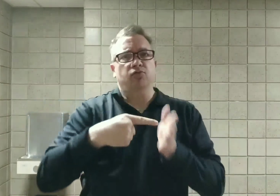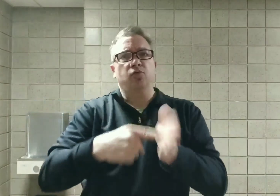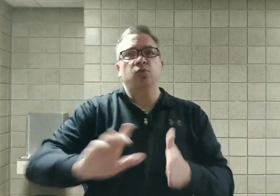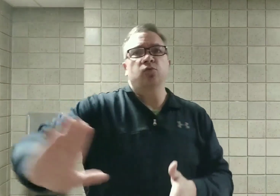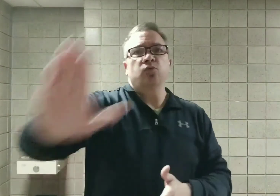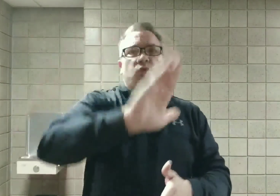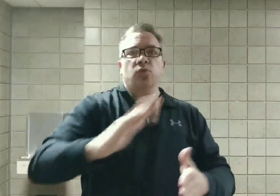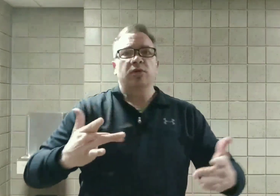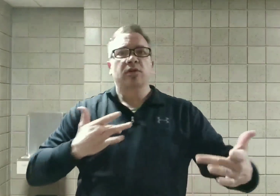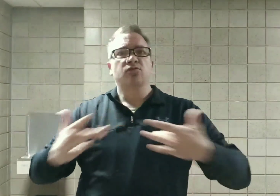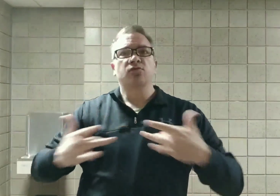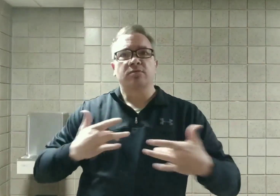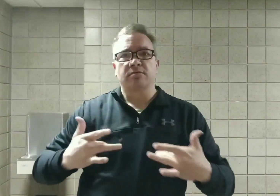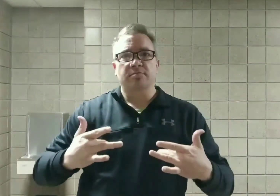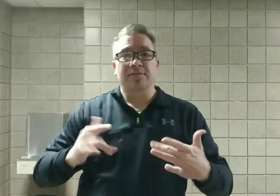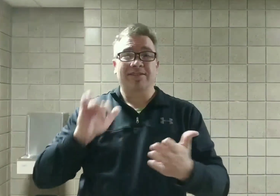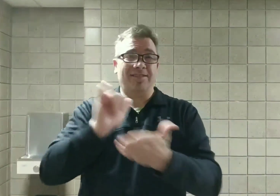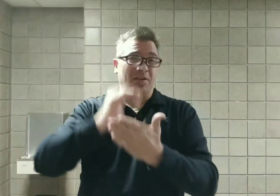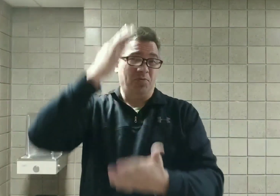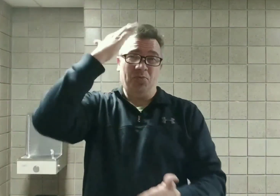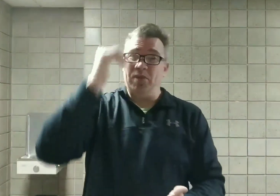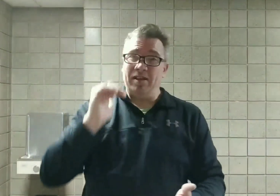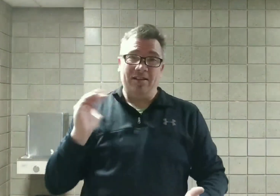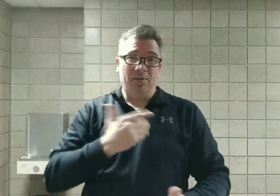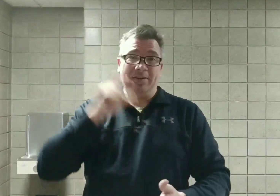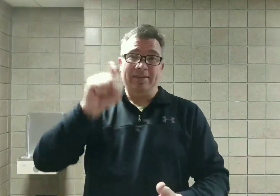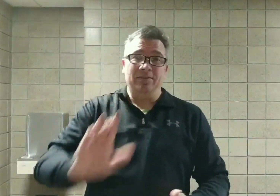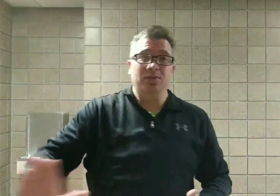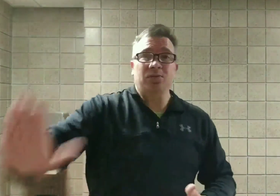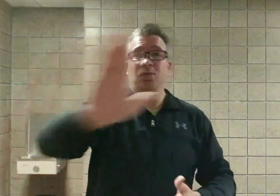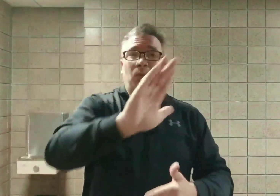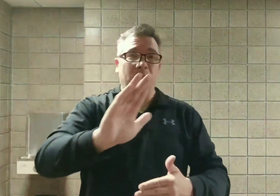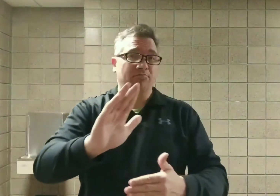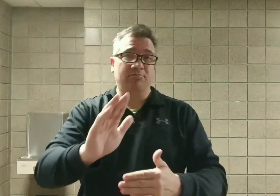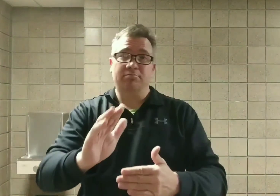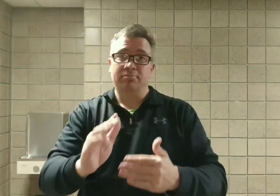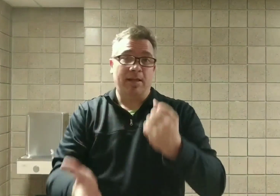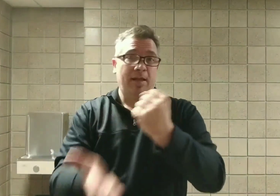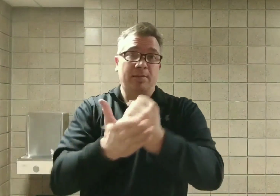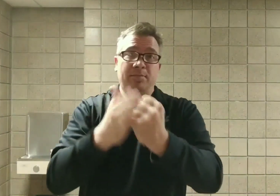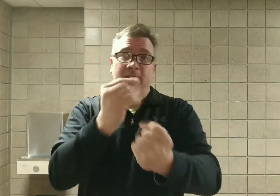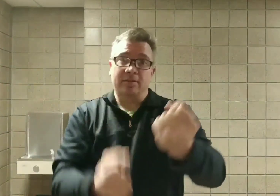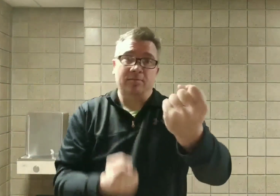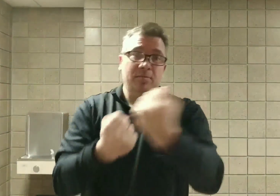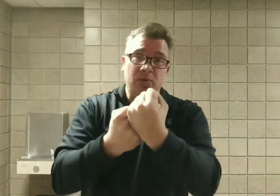to show your concern That's why we do need your help and support